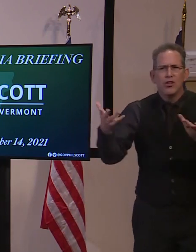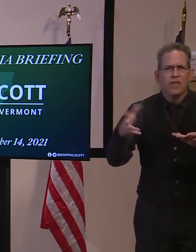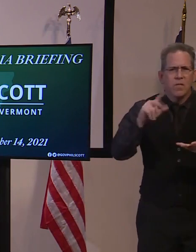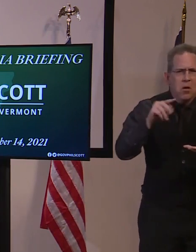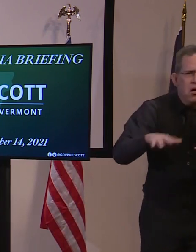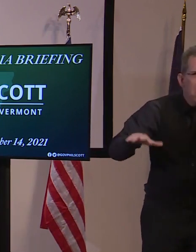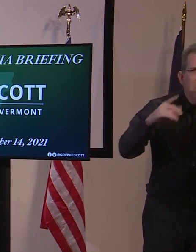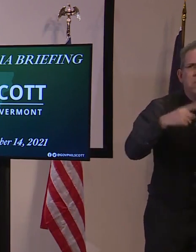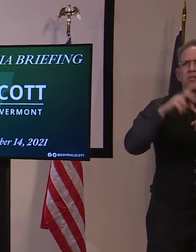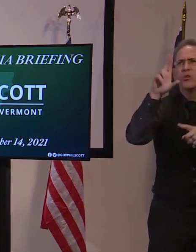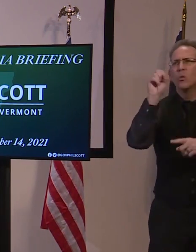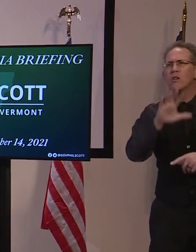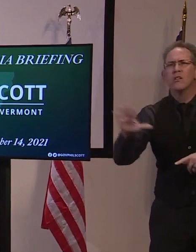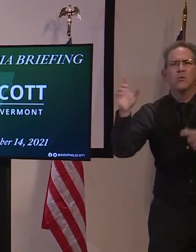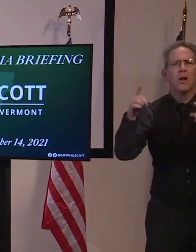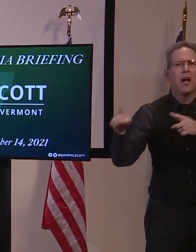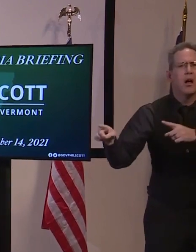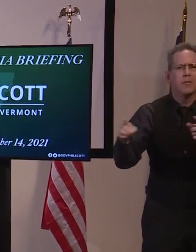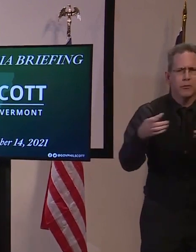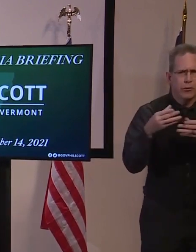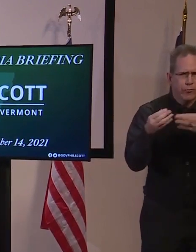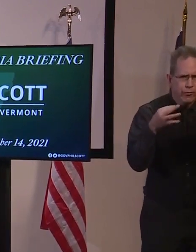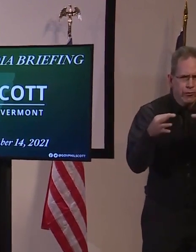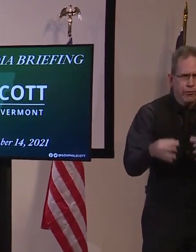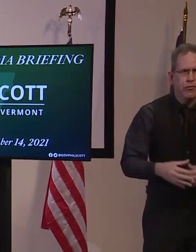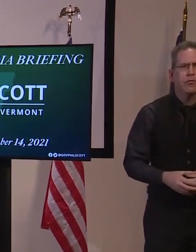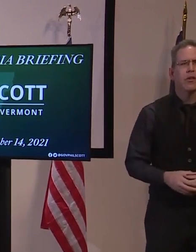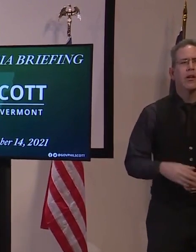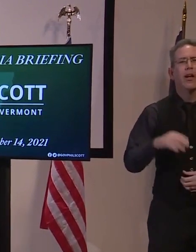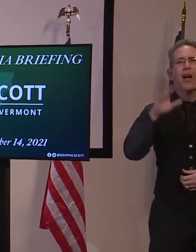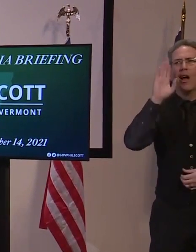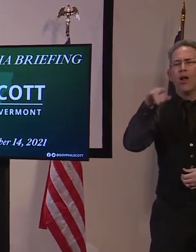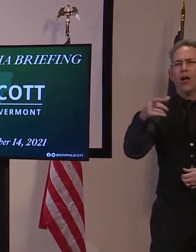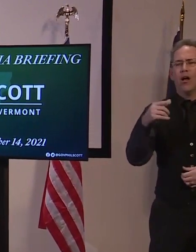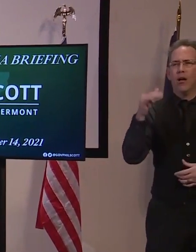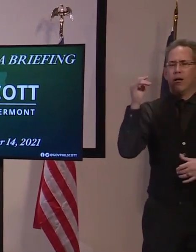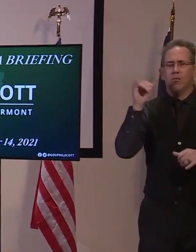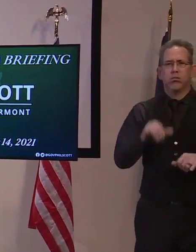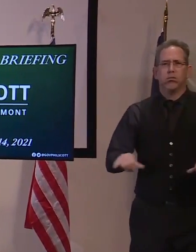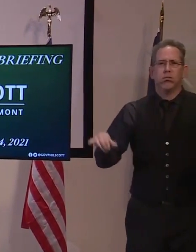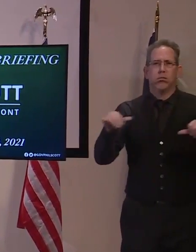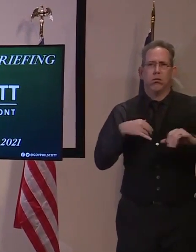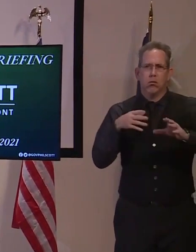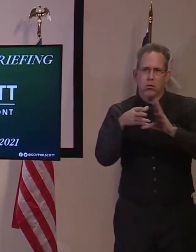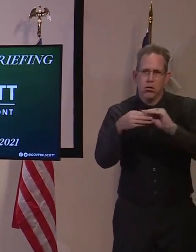Most of us are tired of talking about Kevin 19, and many of us thought that